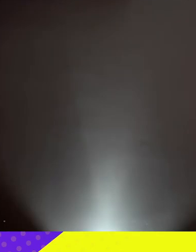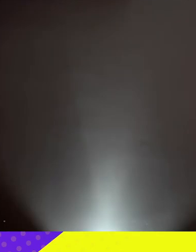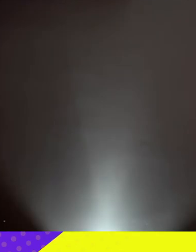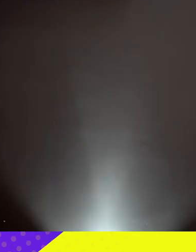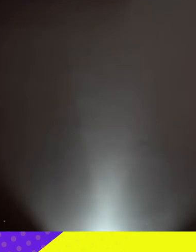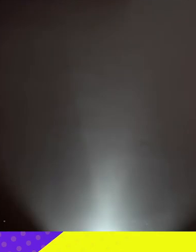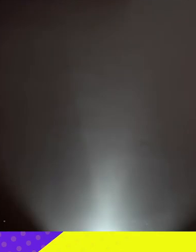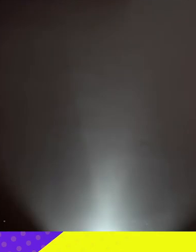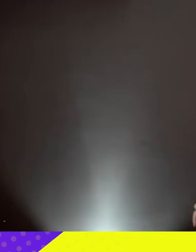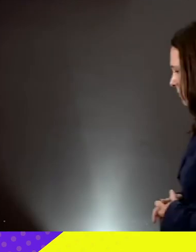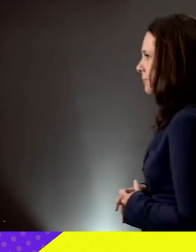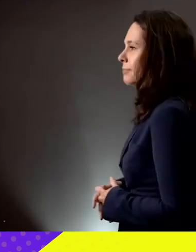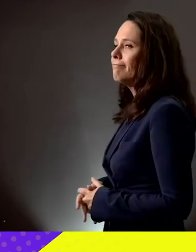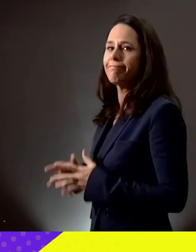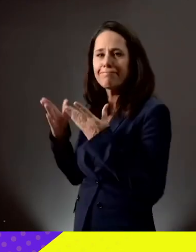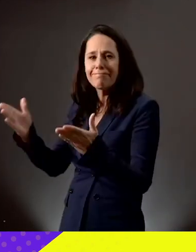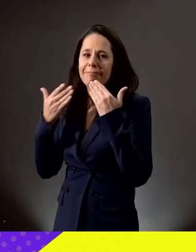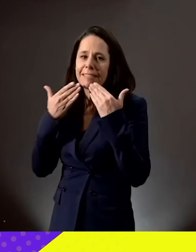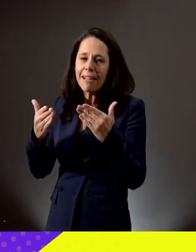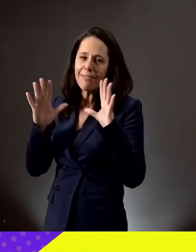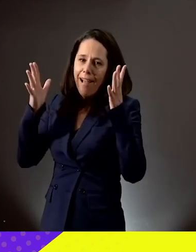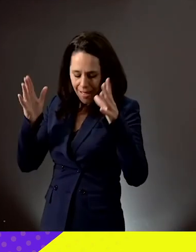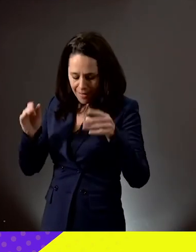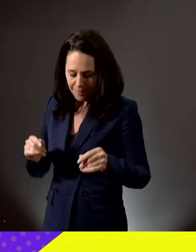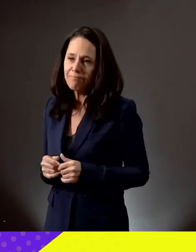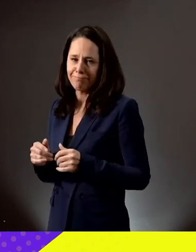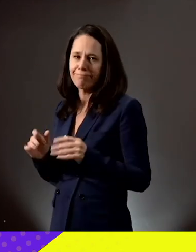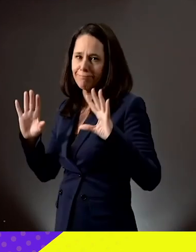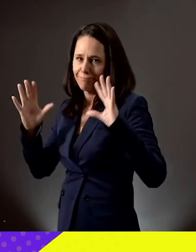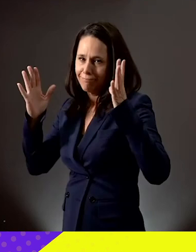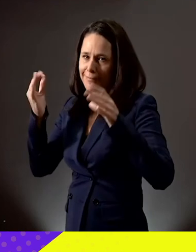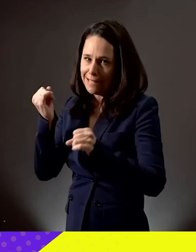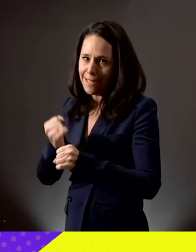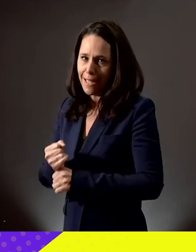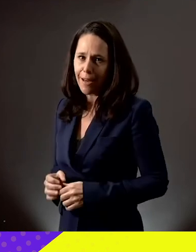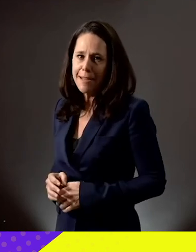Shishani, thank you. Give her a big round of applause. That was beautiful.